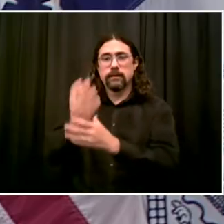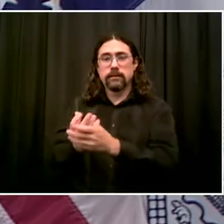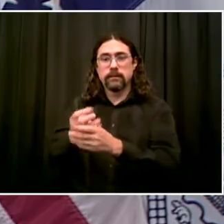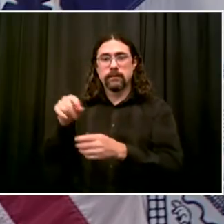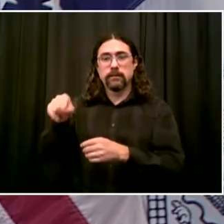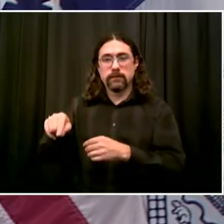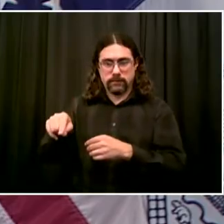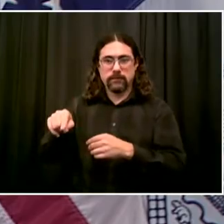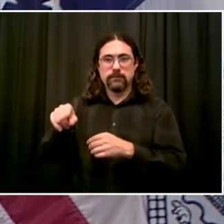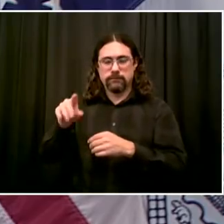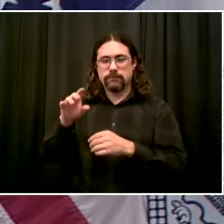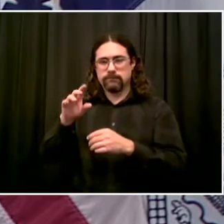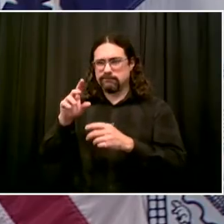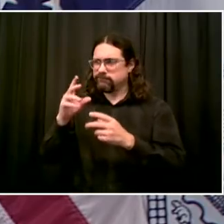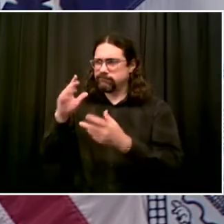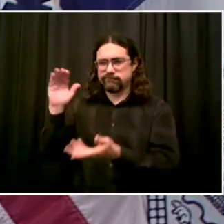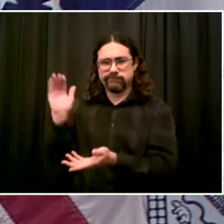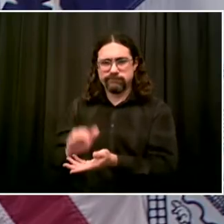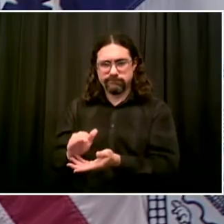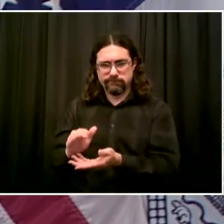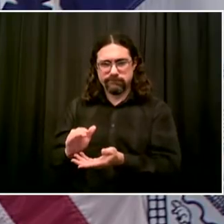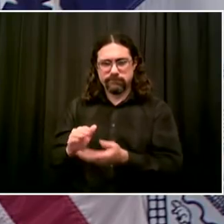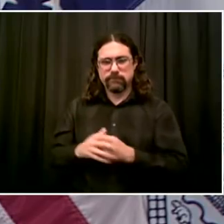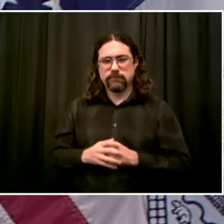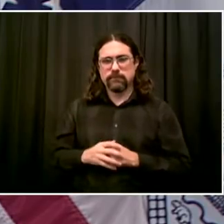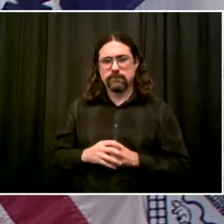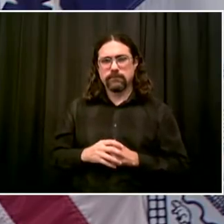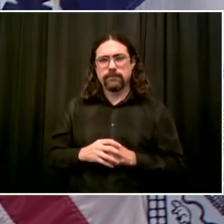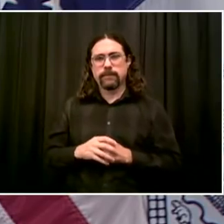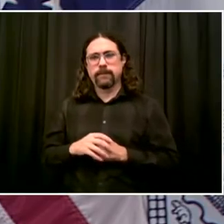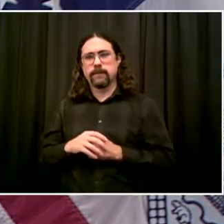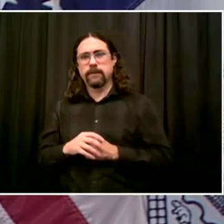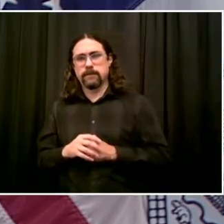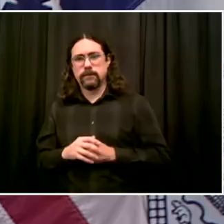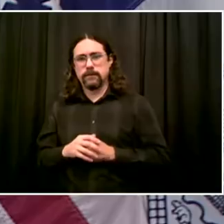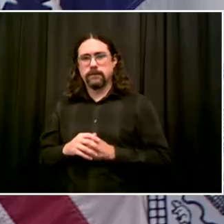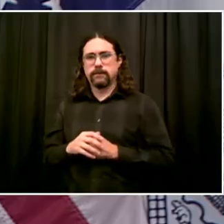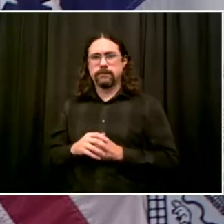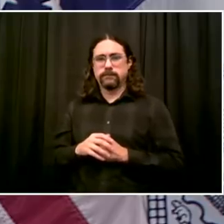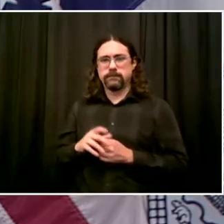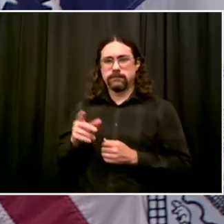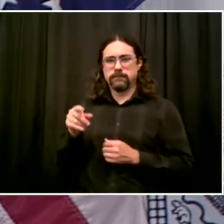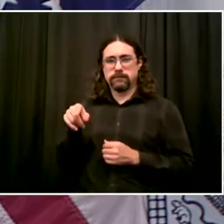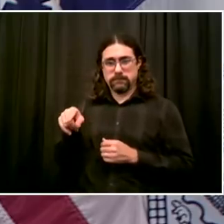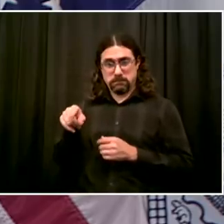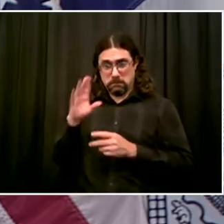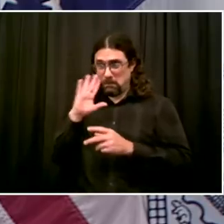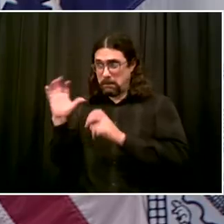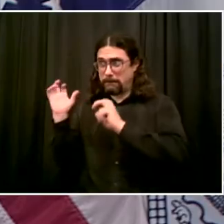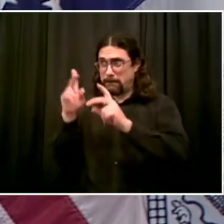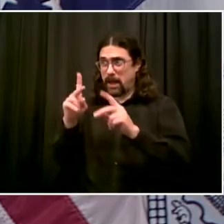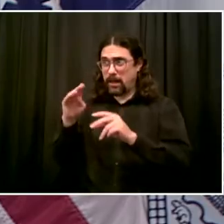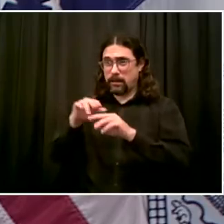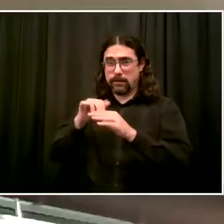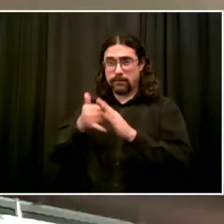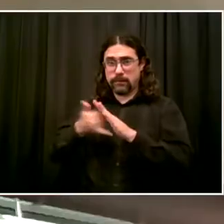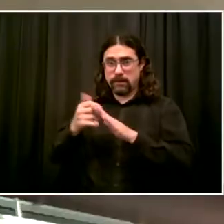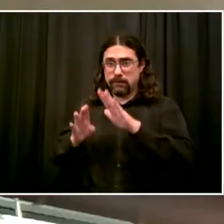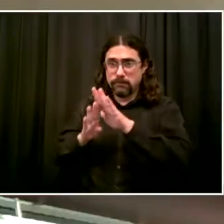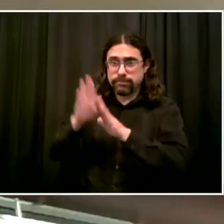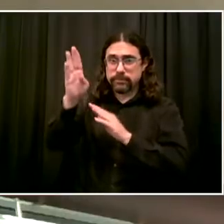ETH CORONAVIRUS.